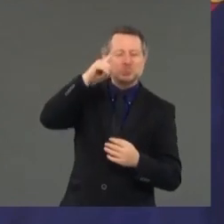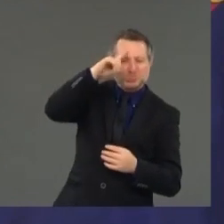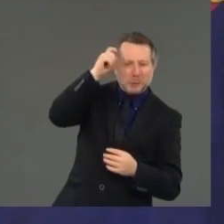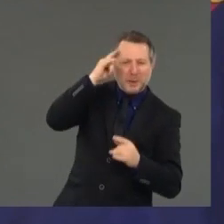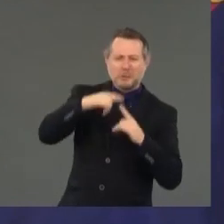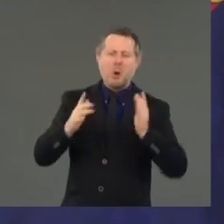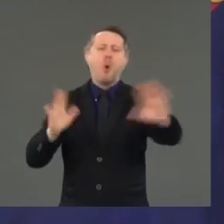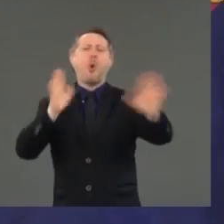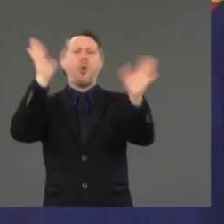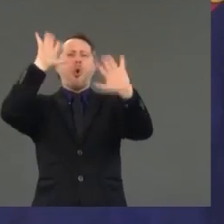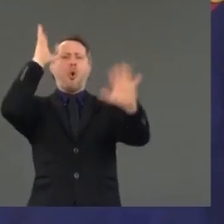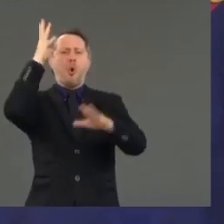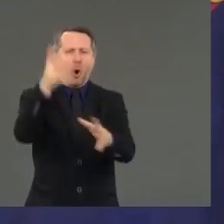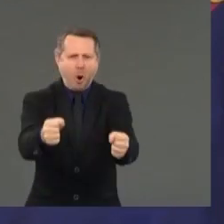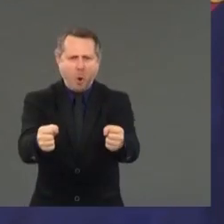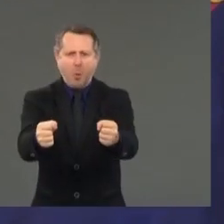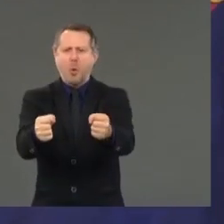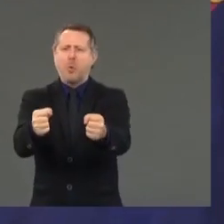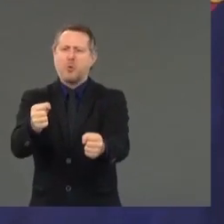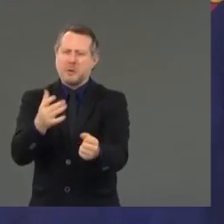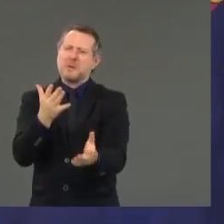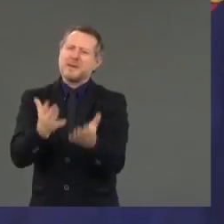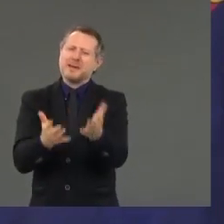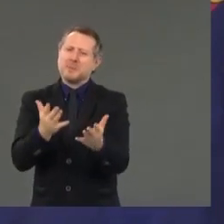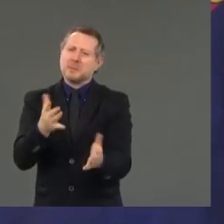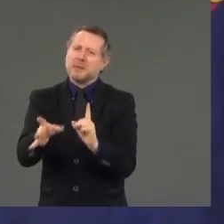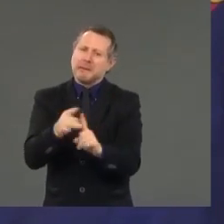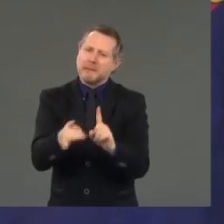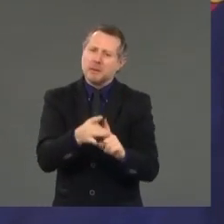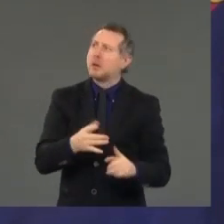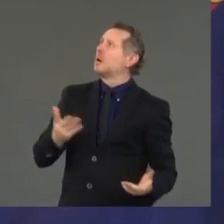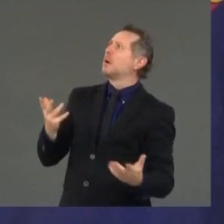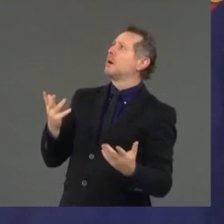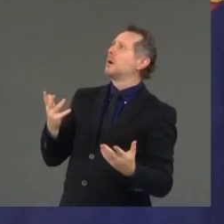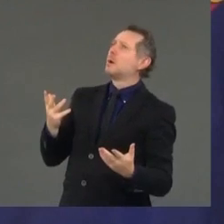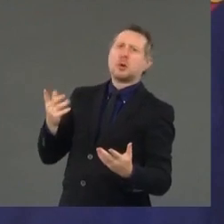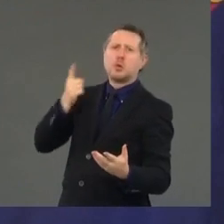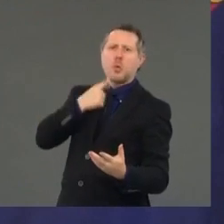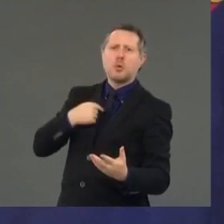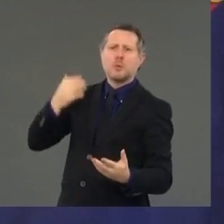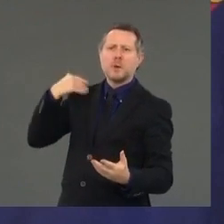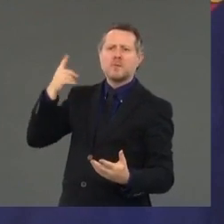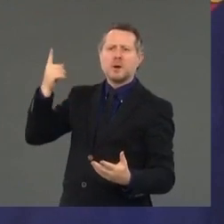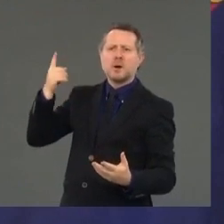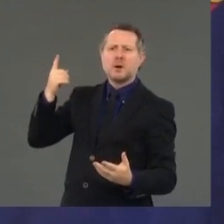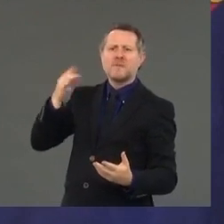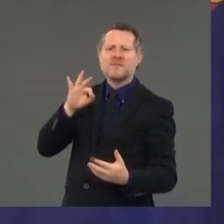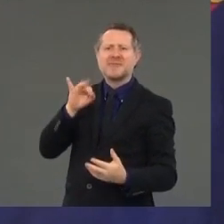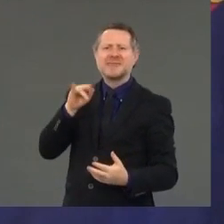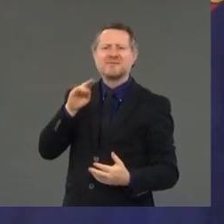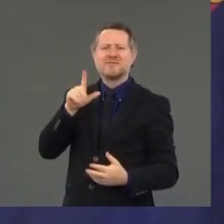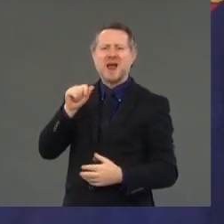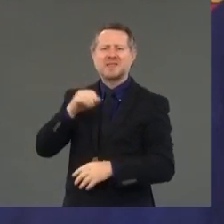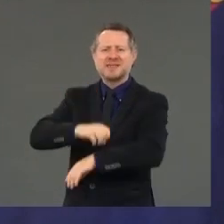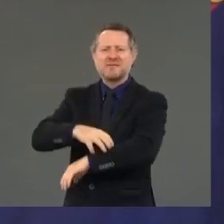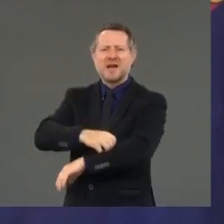LET'S SEE WHAT WE DO ABOUT CAMPS, LET'S SEE WHAT WE DO ABOUT SCHOOL. HOLD ON.